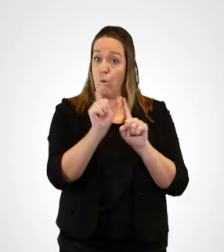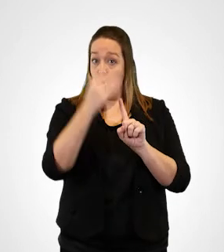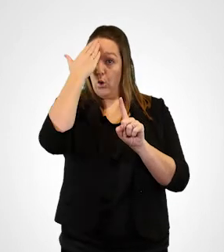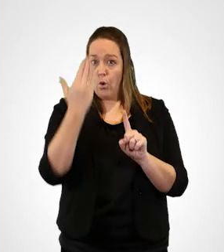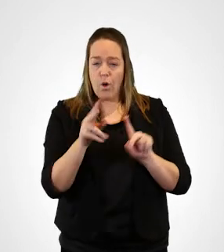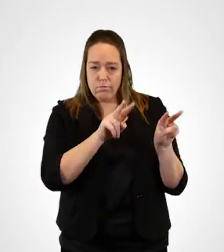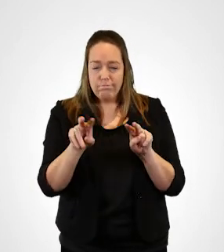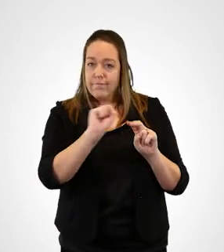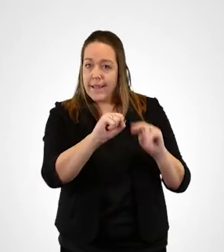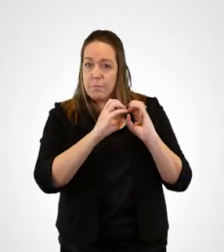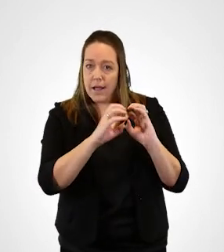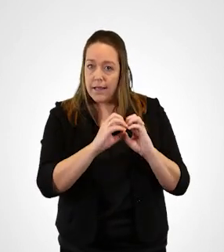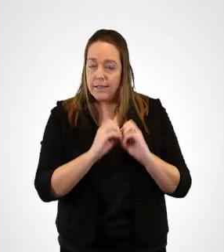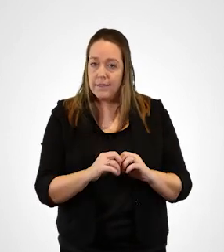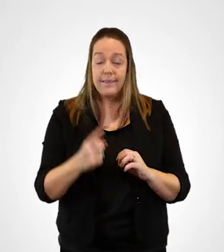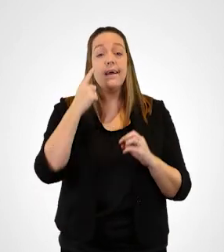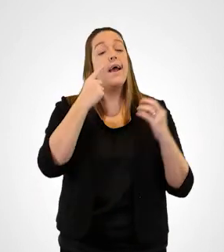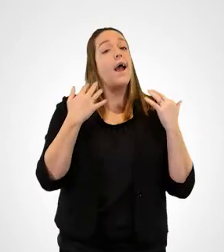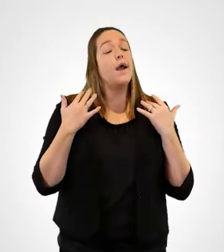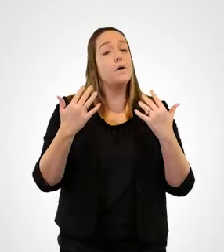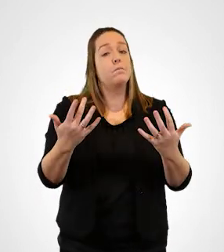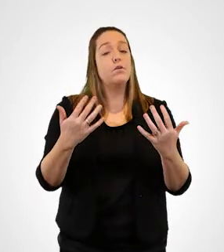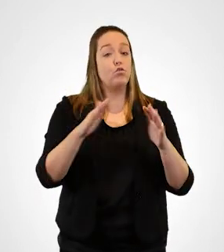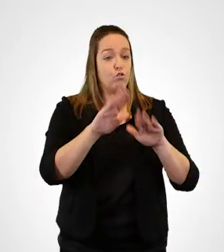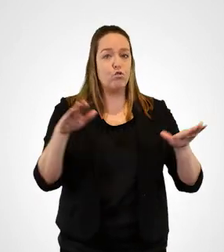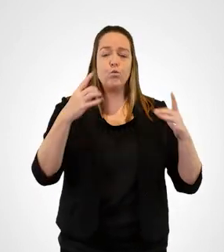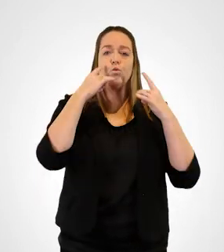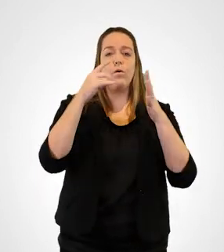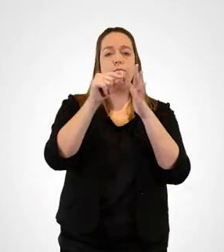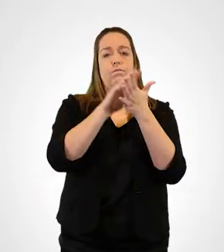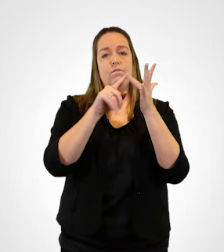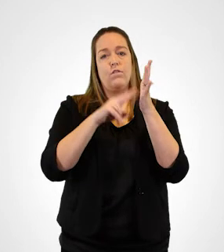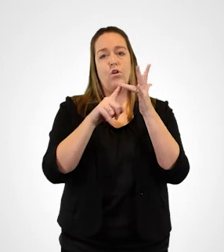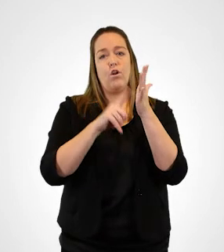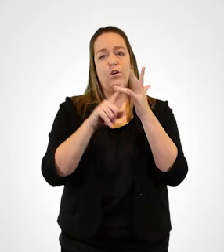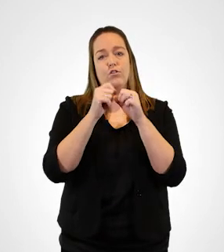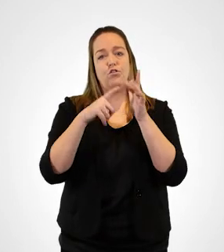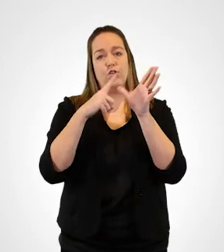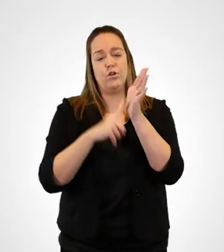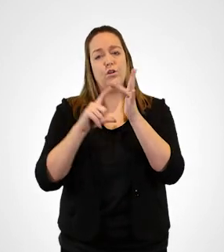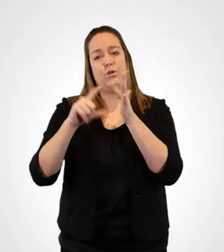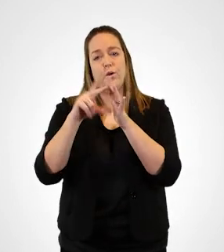and you can actually find out how many of them are showing evidence of phonological coding